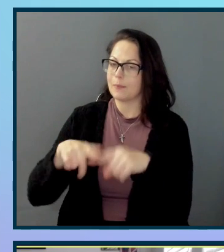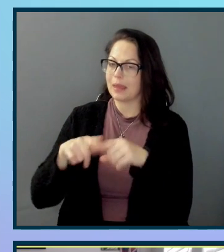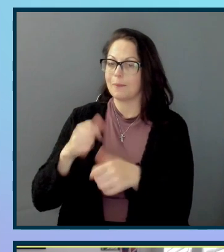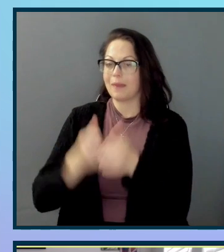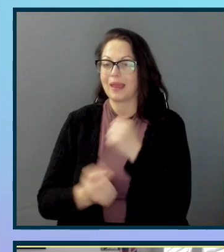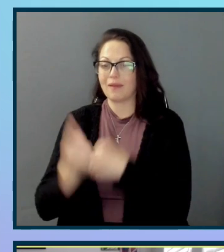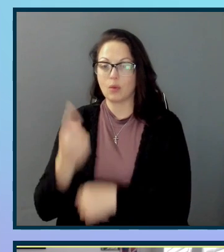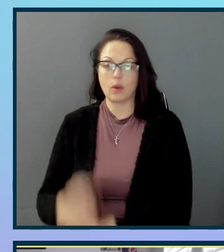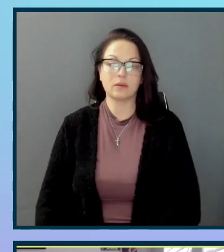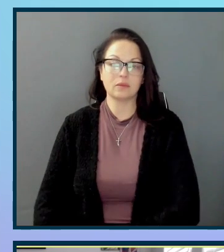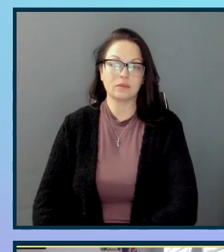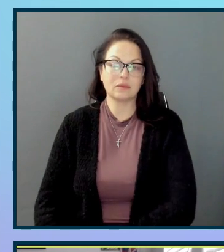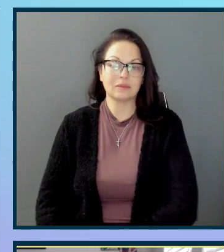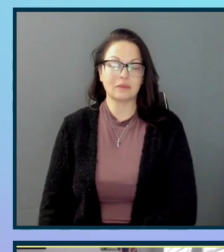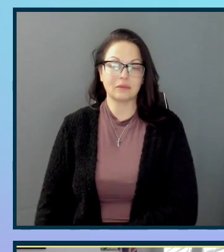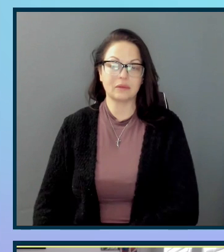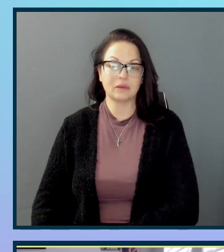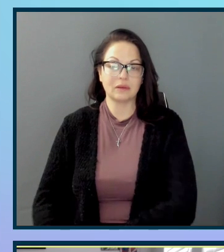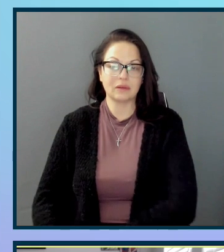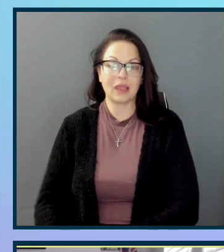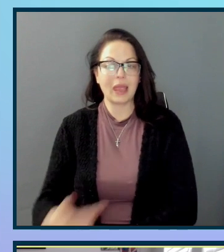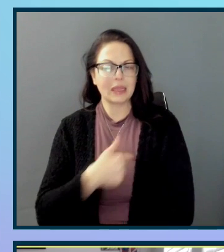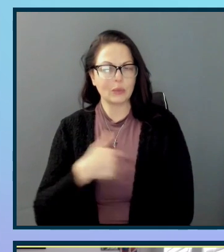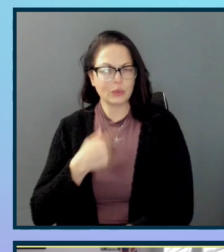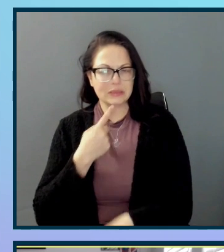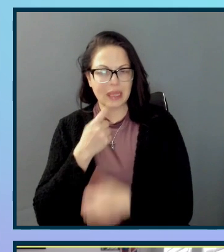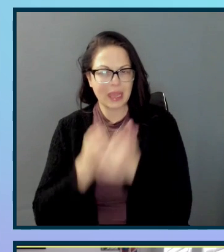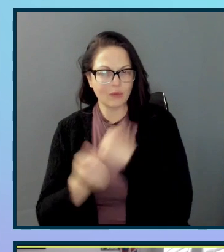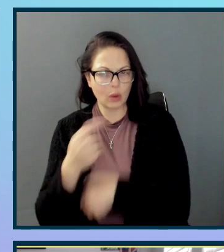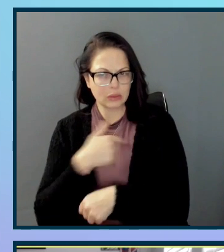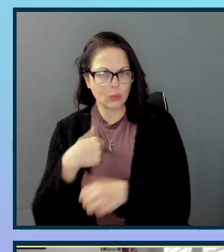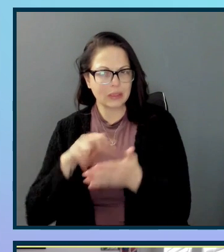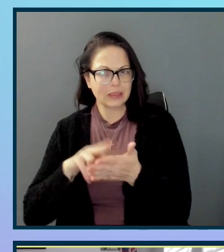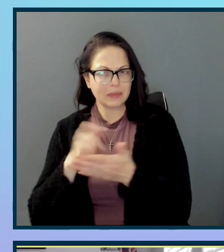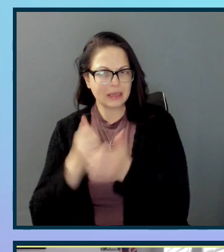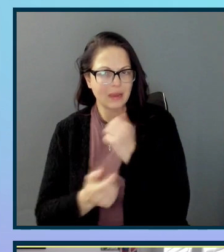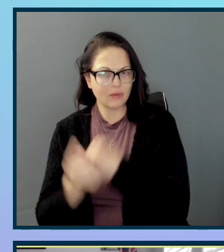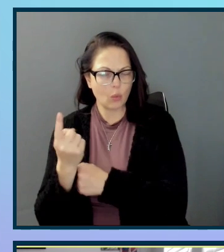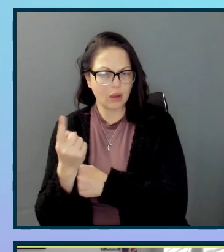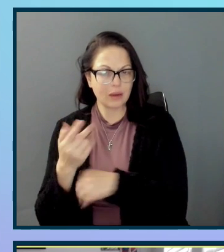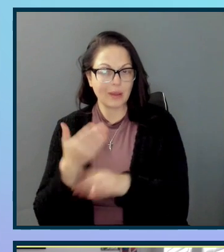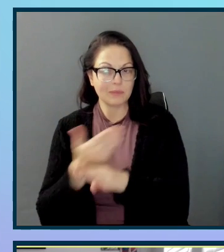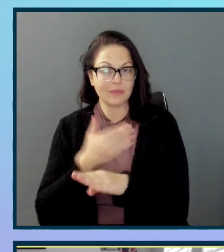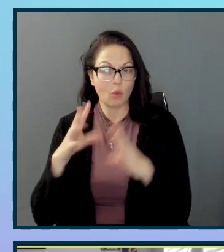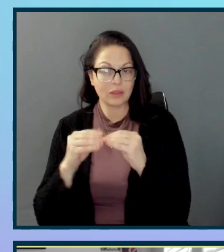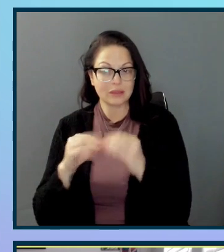And when we mean everyone, we truly do mean everyone. Before this session, Heidi and I were talking about our children.